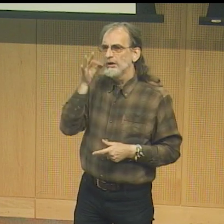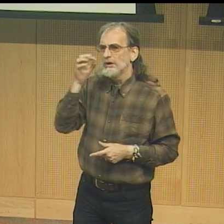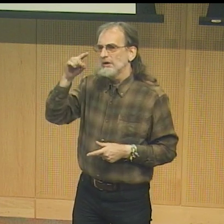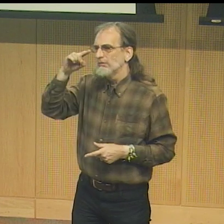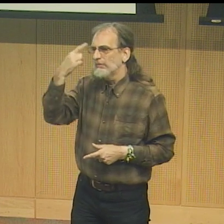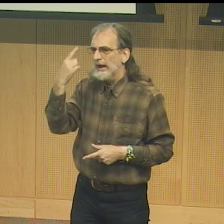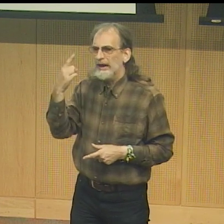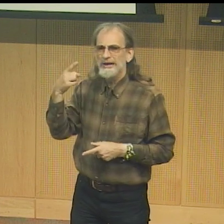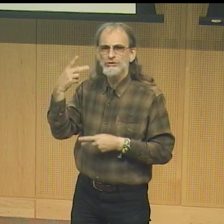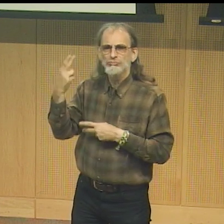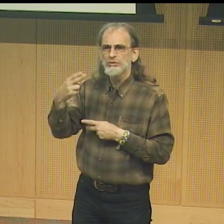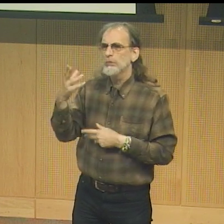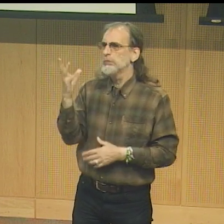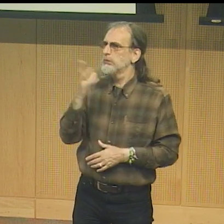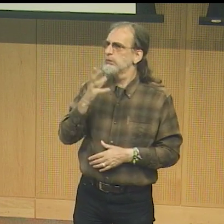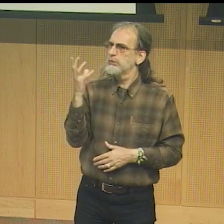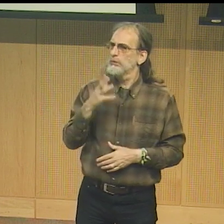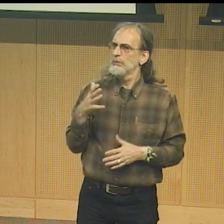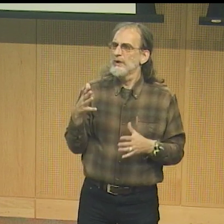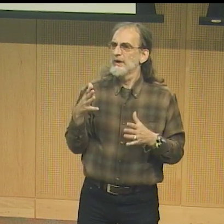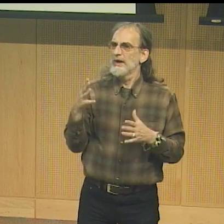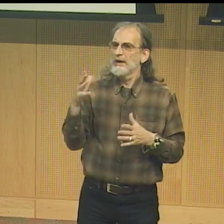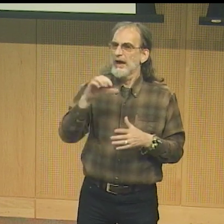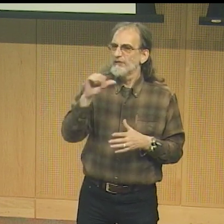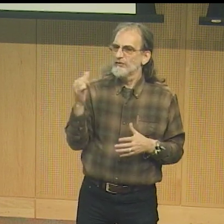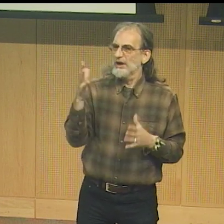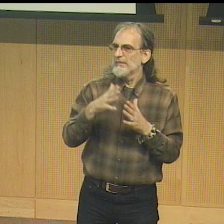Native Americans and black history have a rich culture.